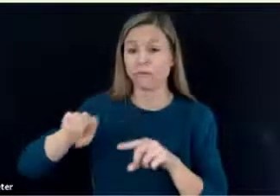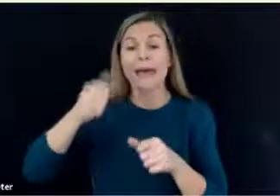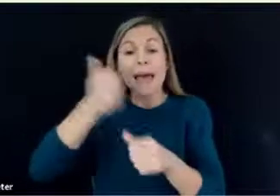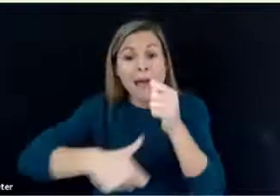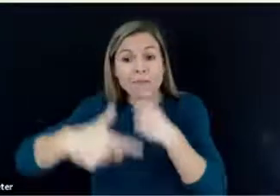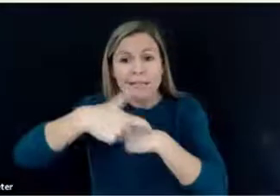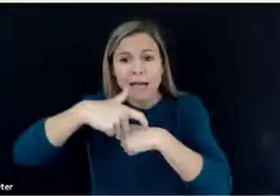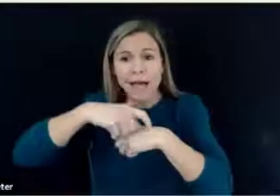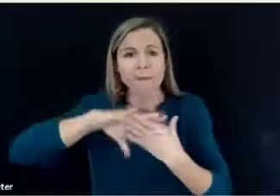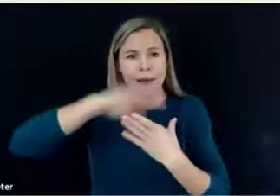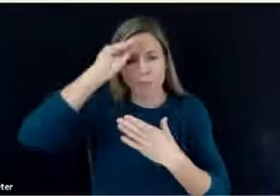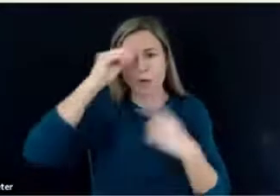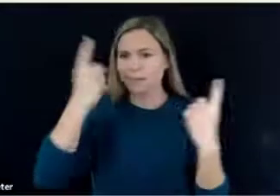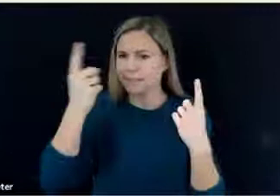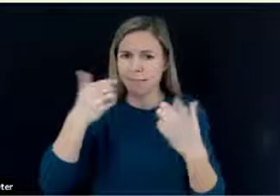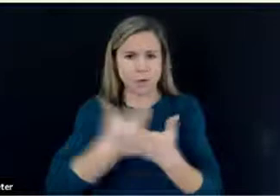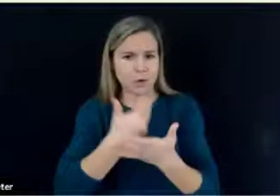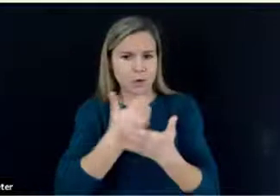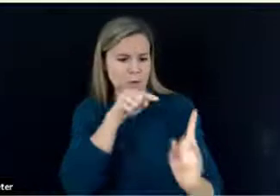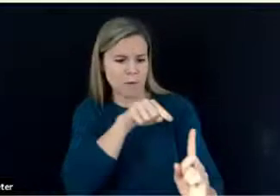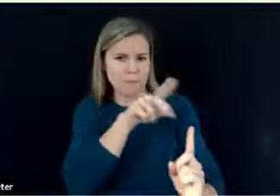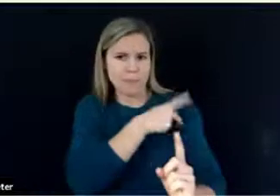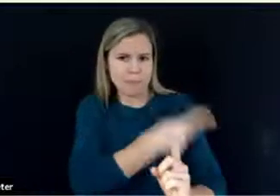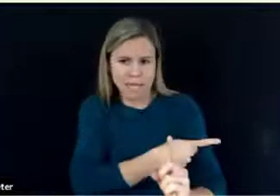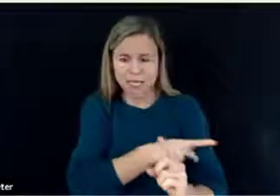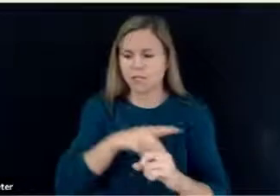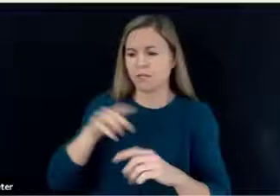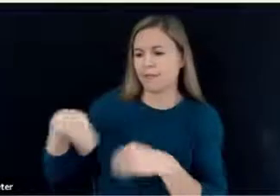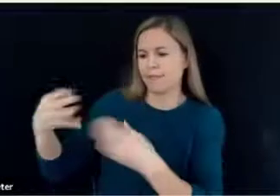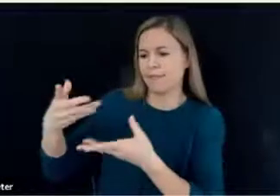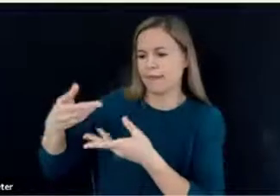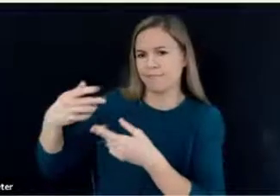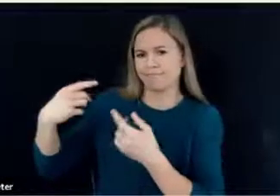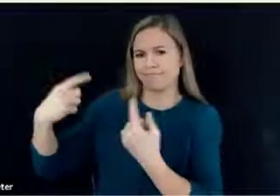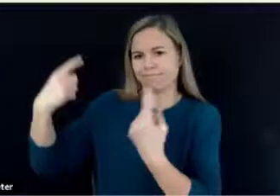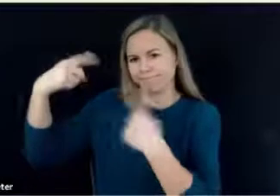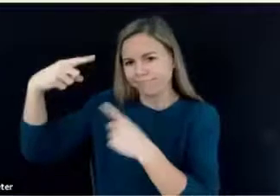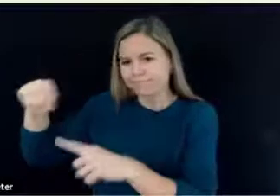about the patient and the caregiver experience and values.